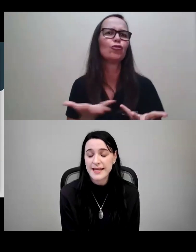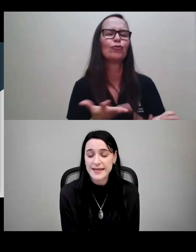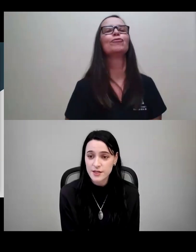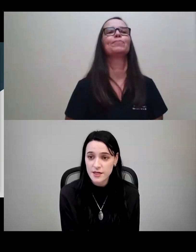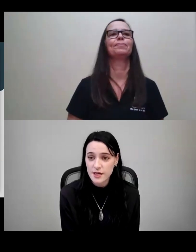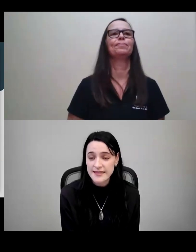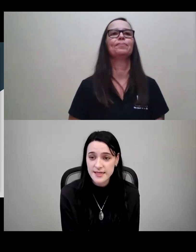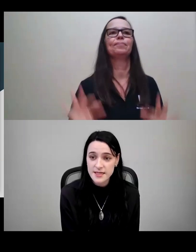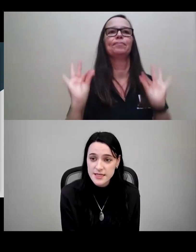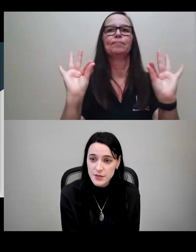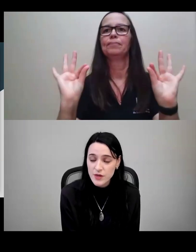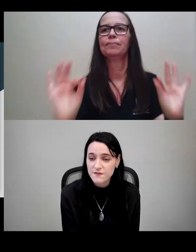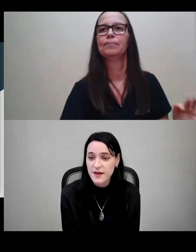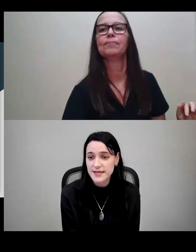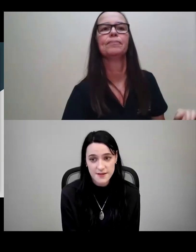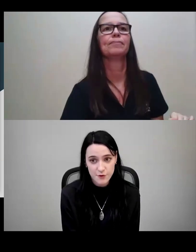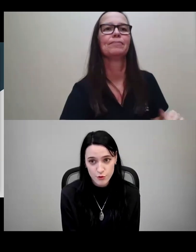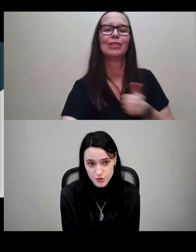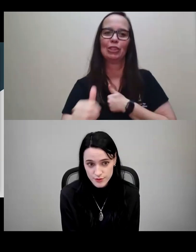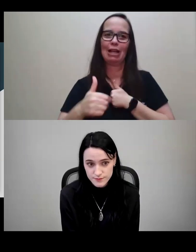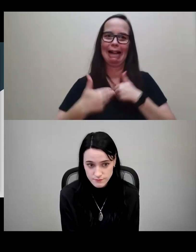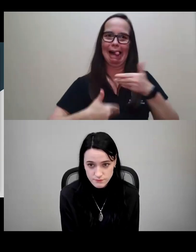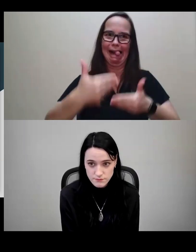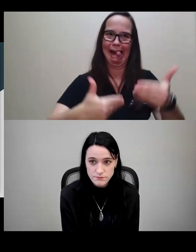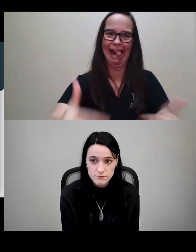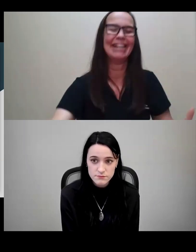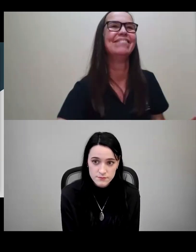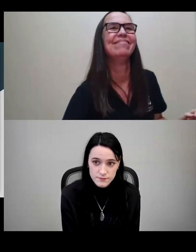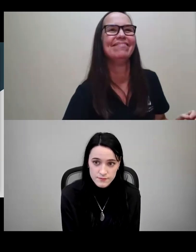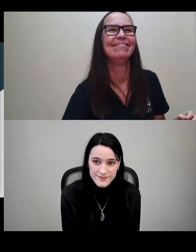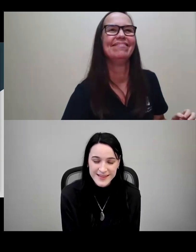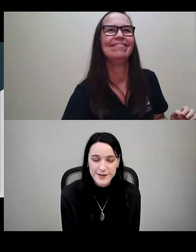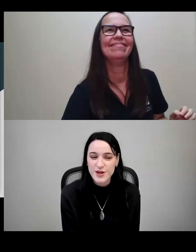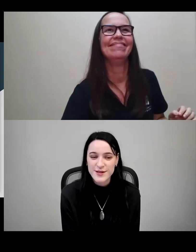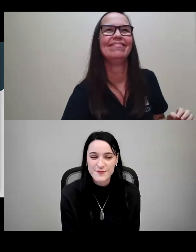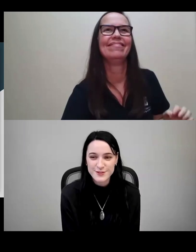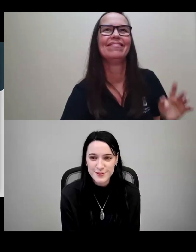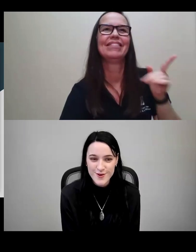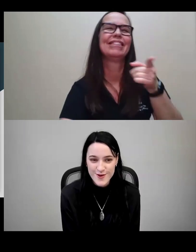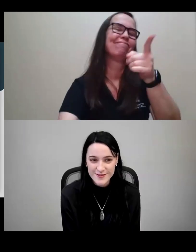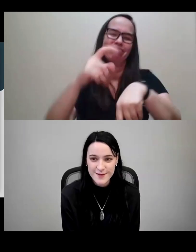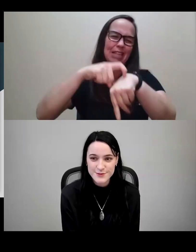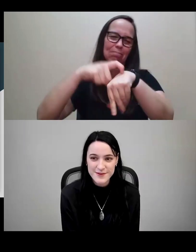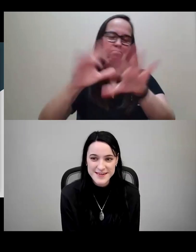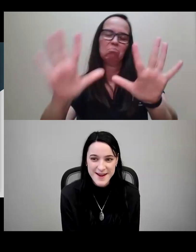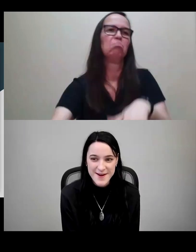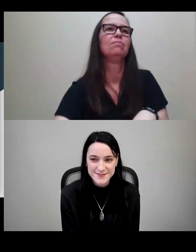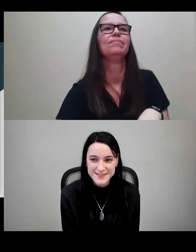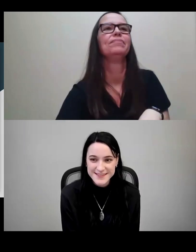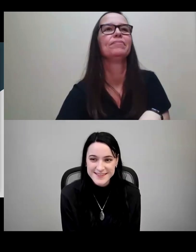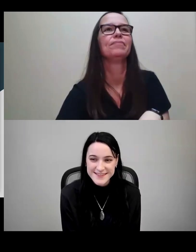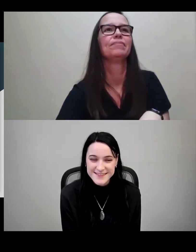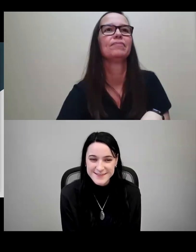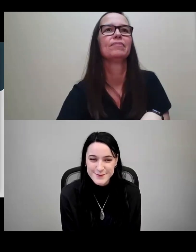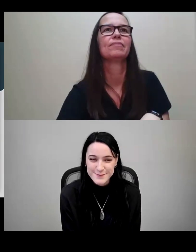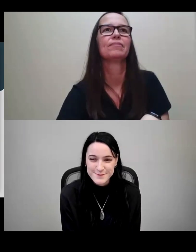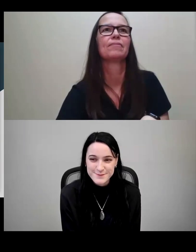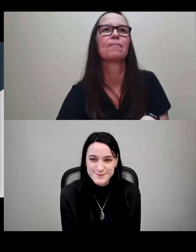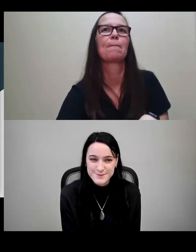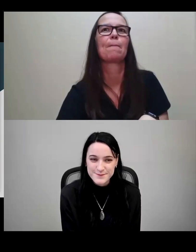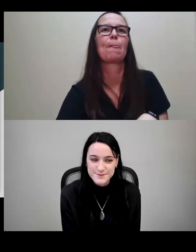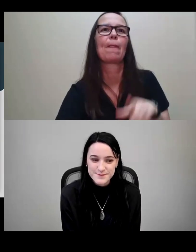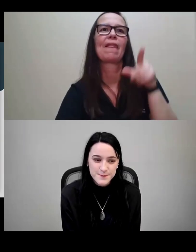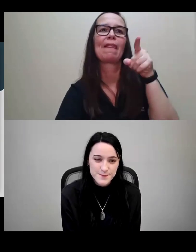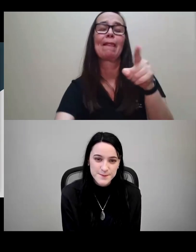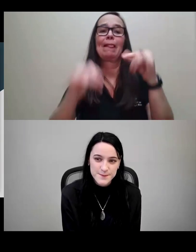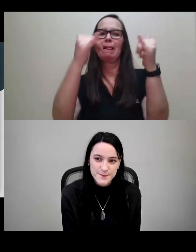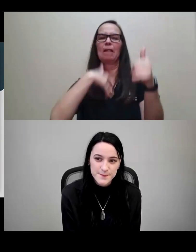their inner identity when finding deaf culture. I'm trying to rush along. Time's running out.